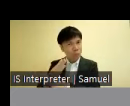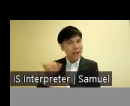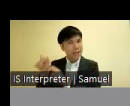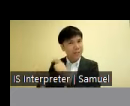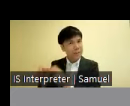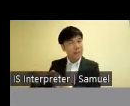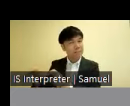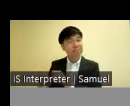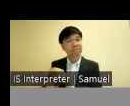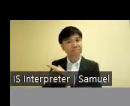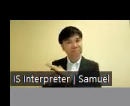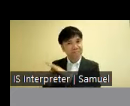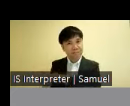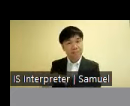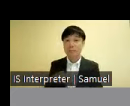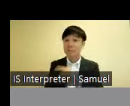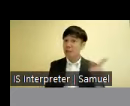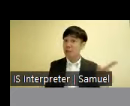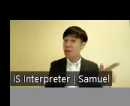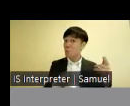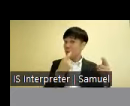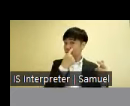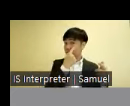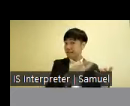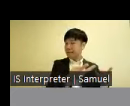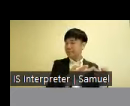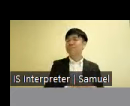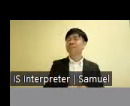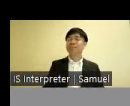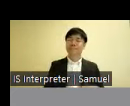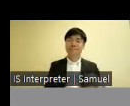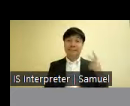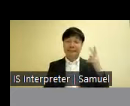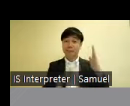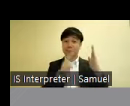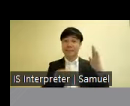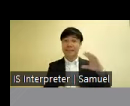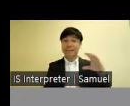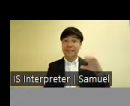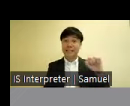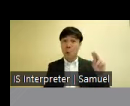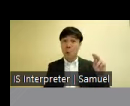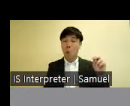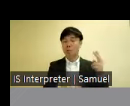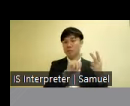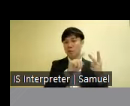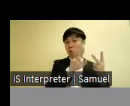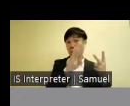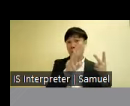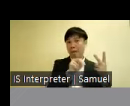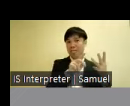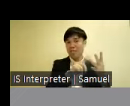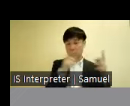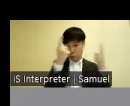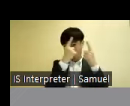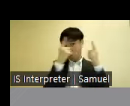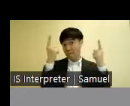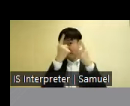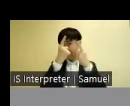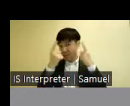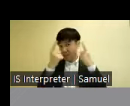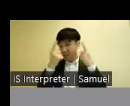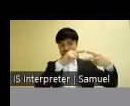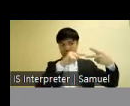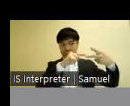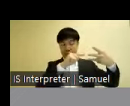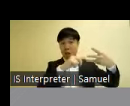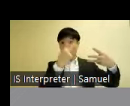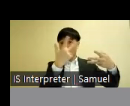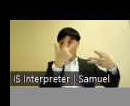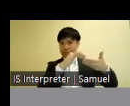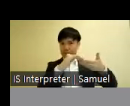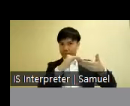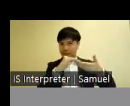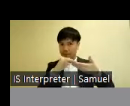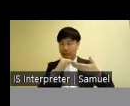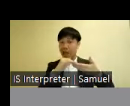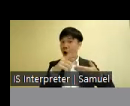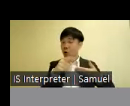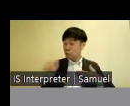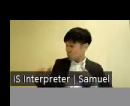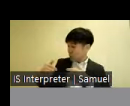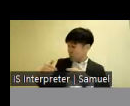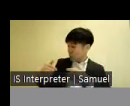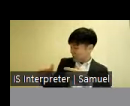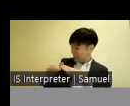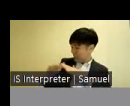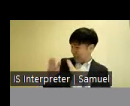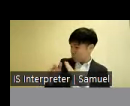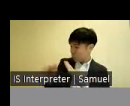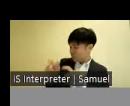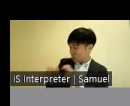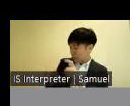It is States, Civil Societies, Academia that want to strength the asylum host countries,